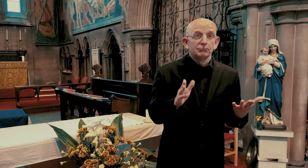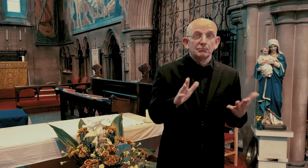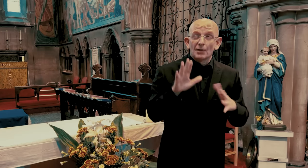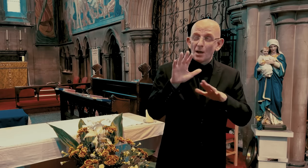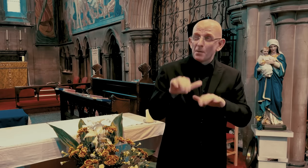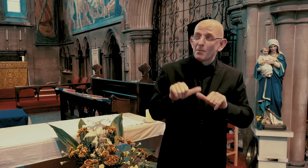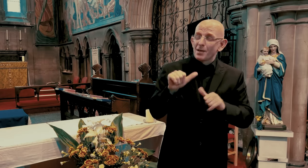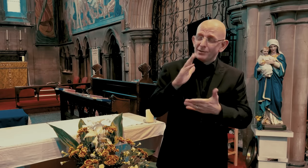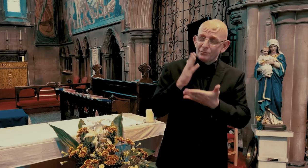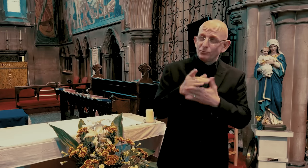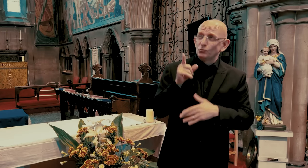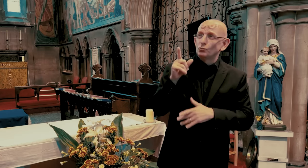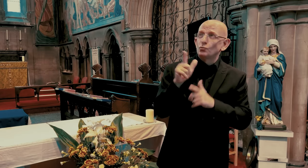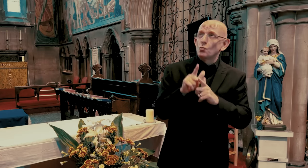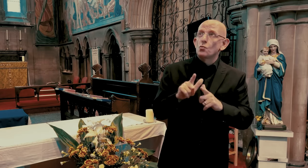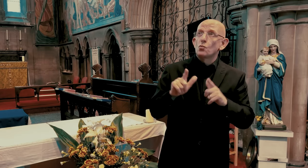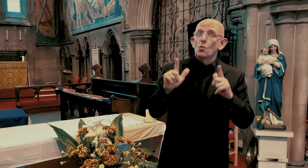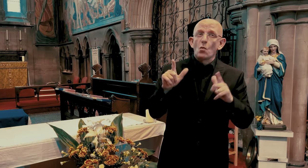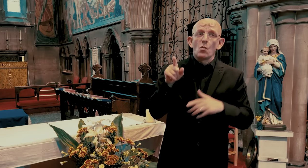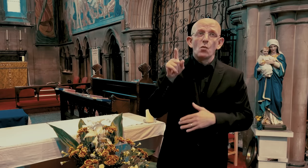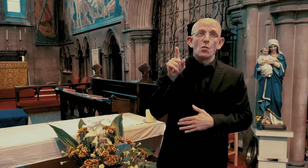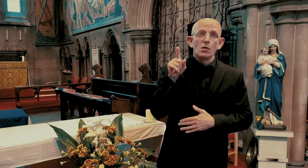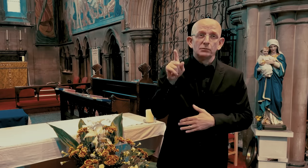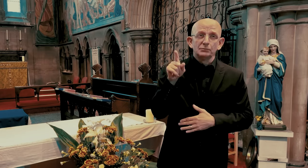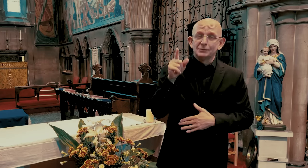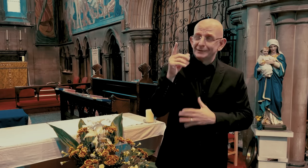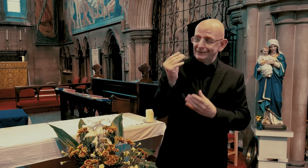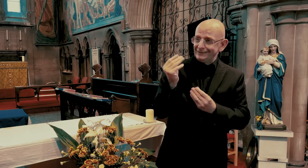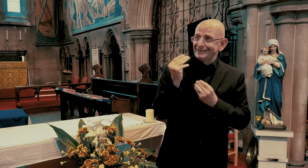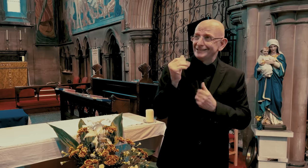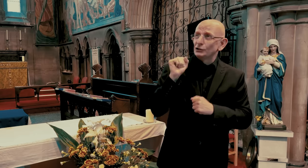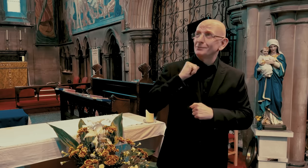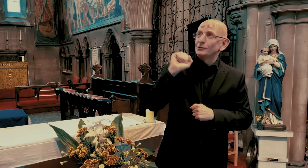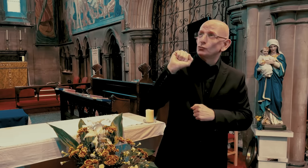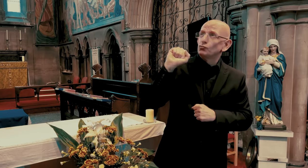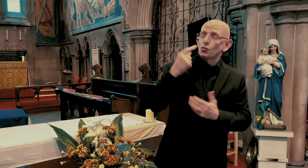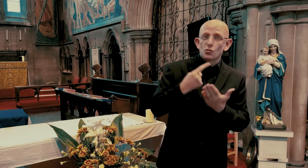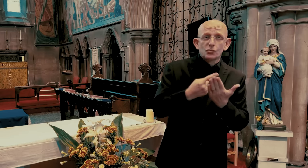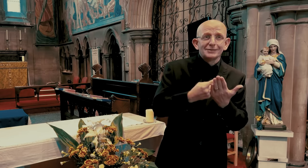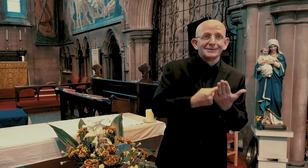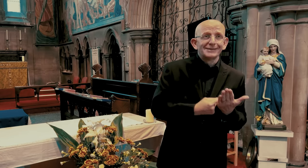Blessed are you, O Lord, teach me your statutes.